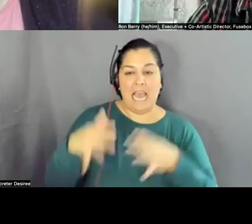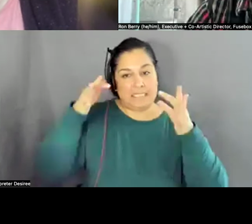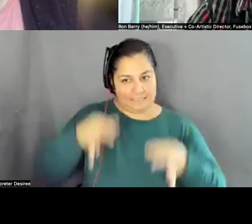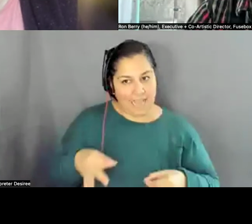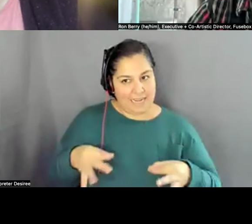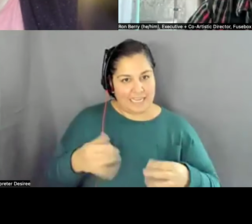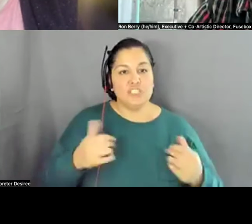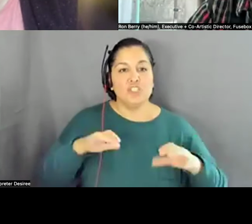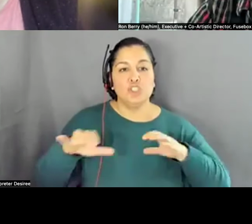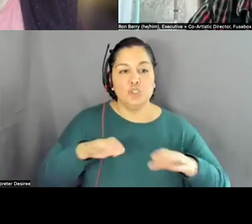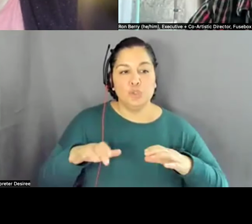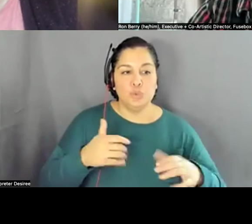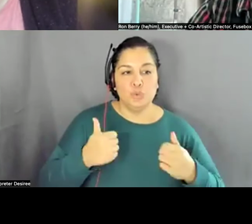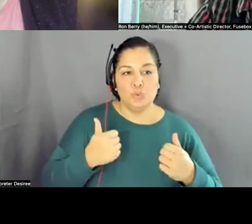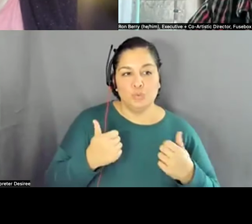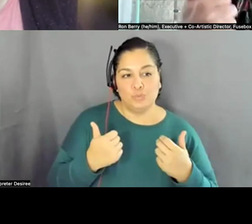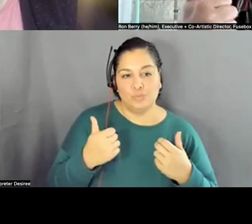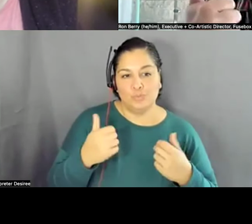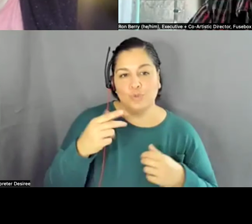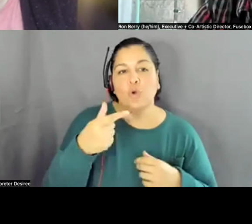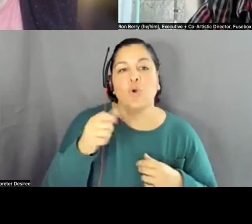and not to do permits.